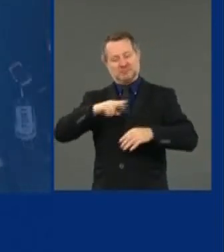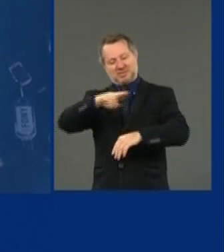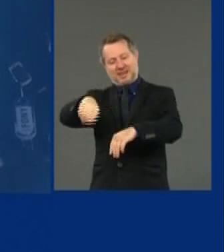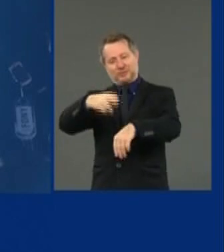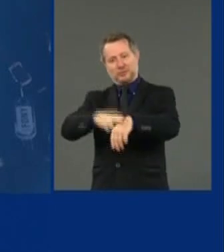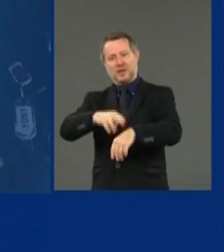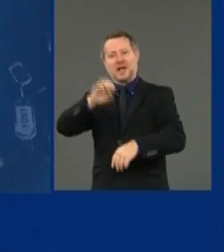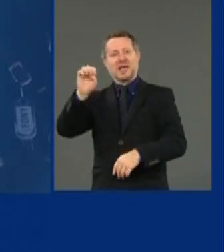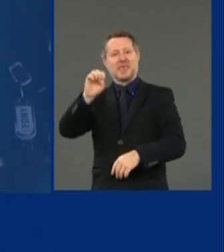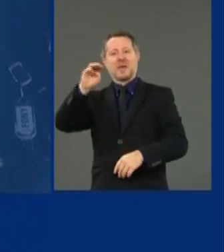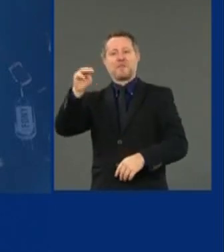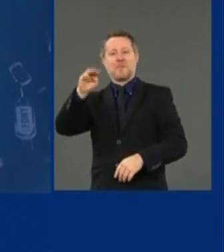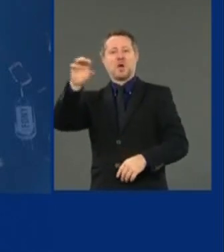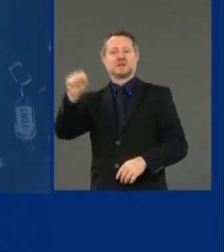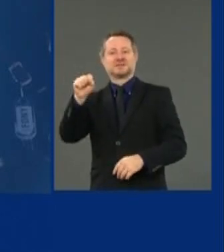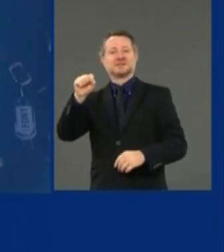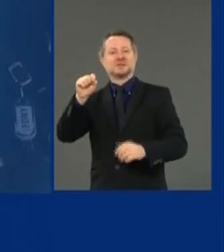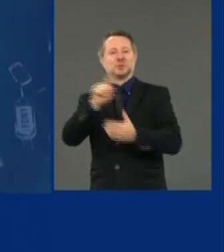YOU'RE MAKING YOUR PLANS THIS